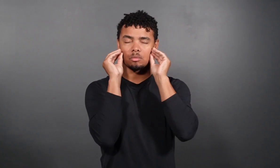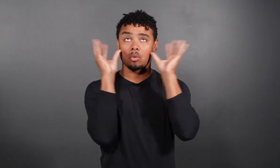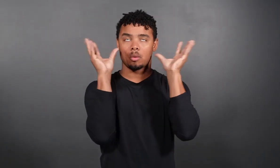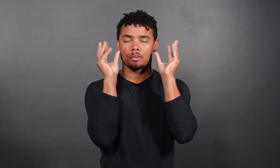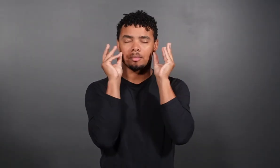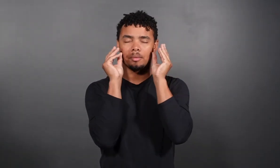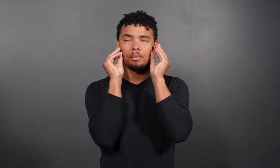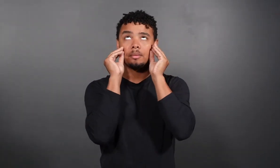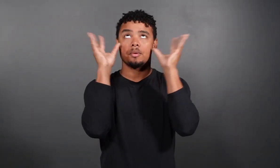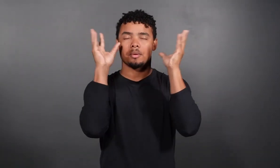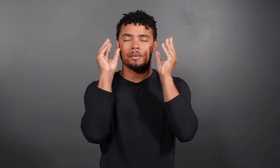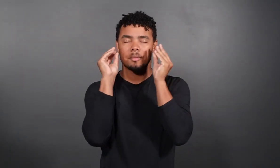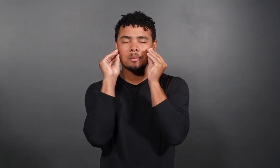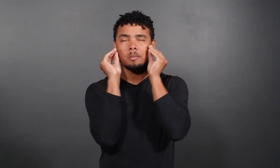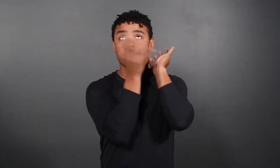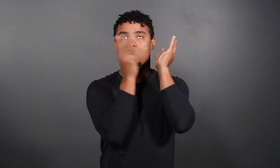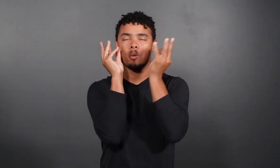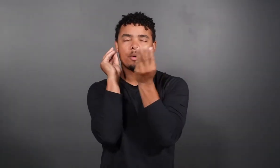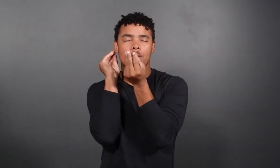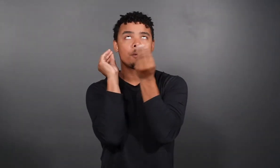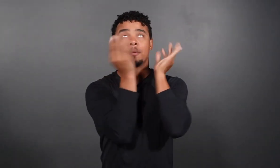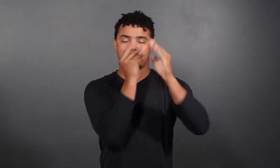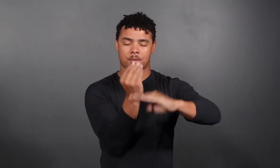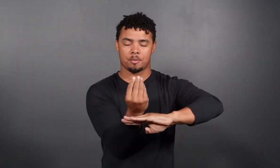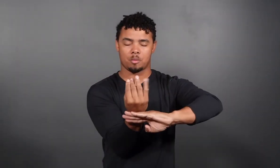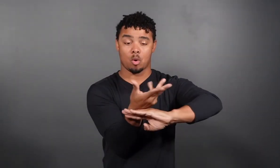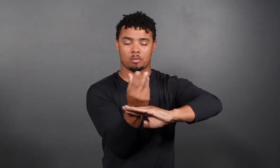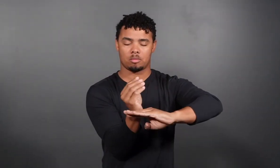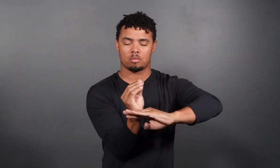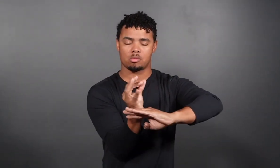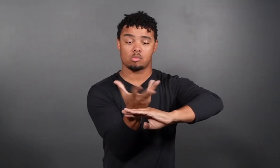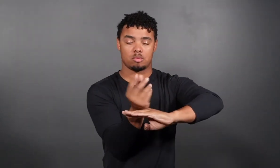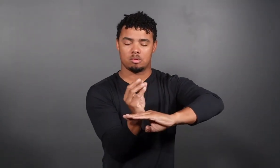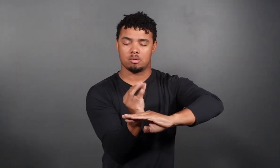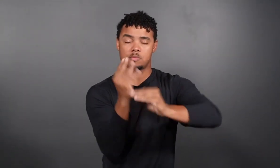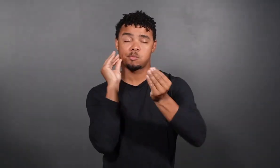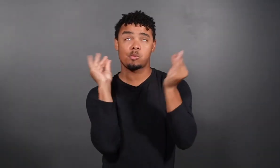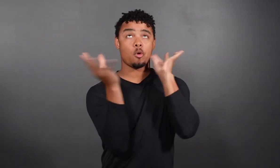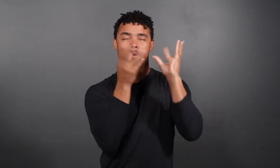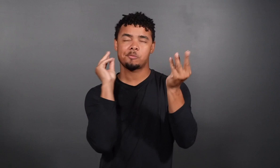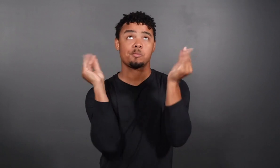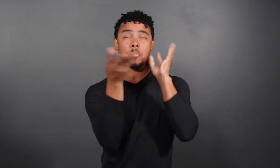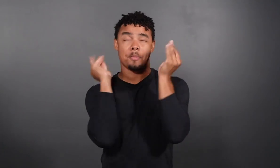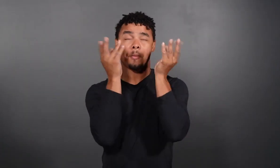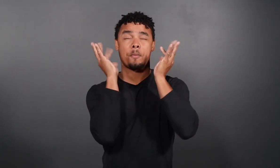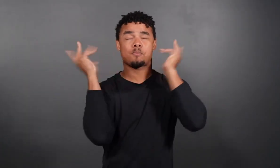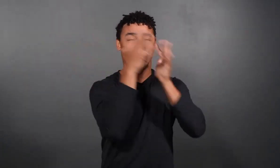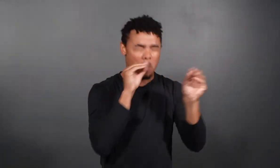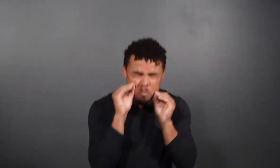the lights glow and spin